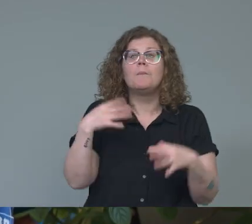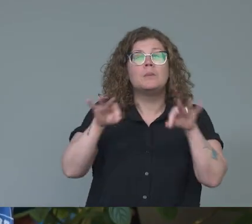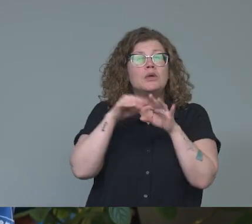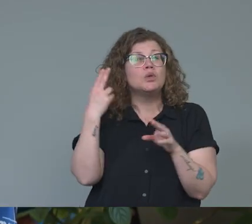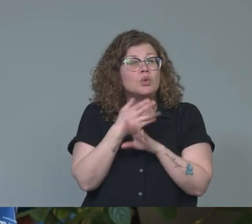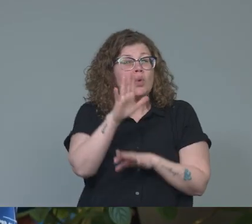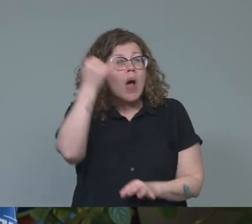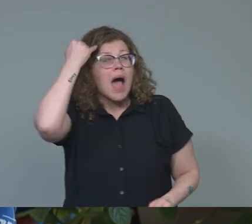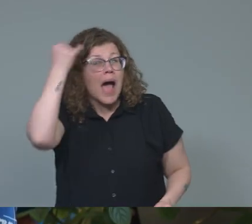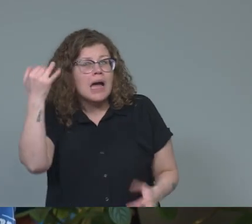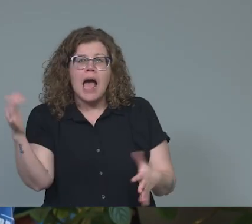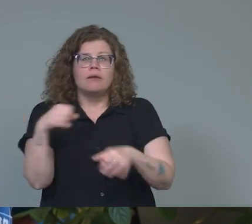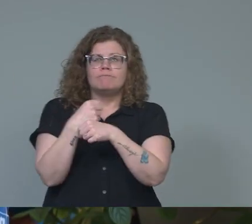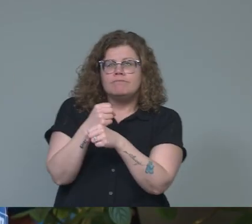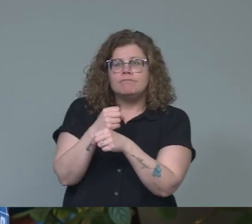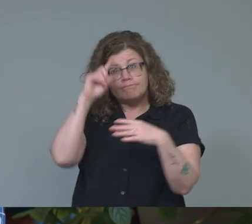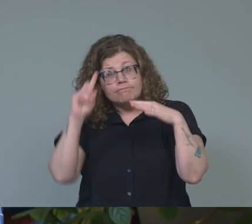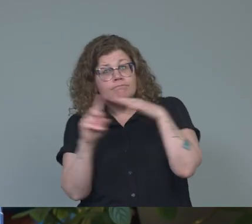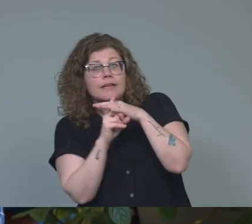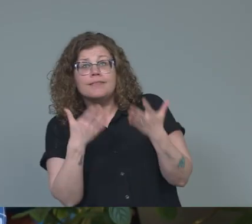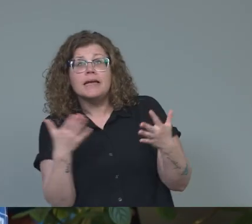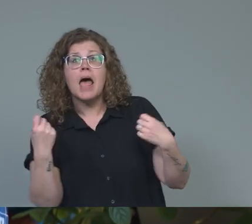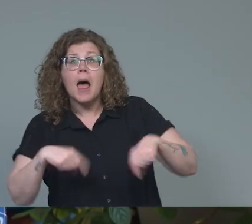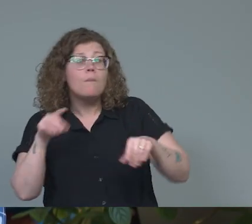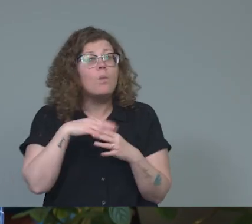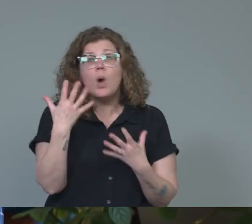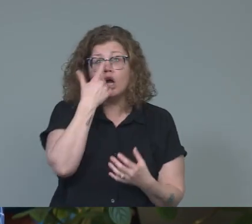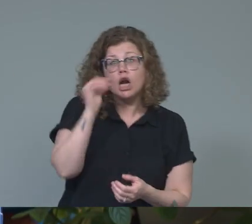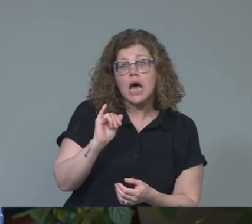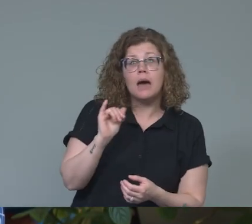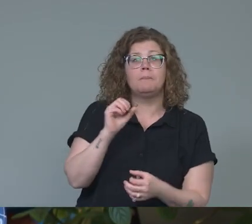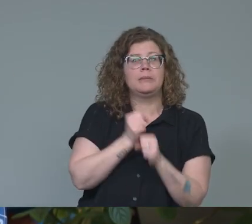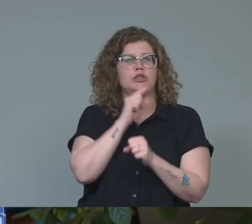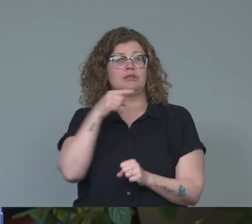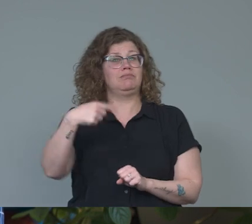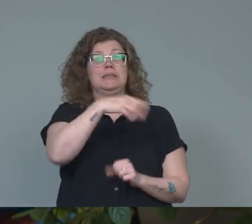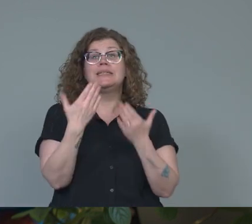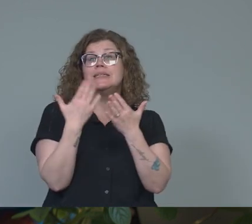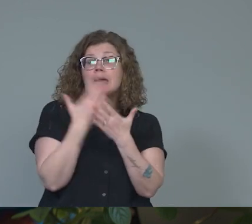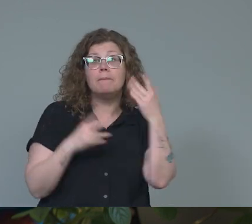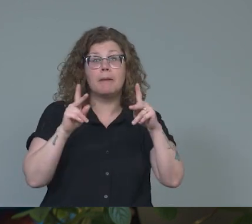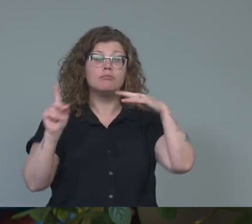Some of them have got artistic skill. So whatever they give me, helped me,